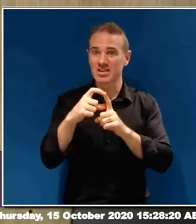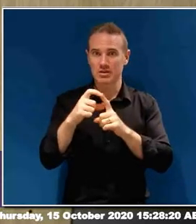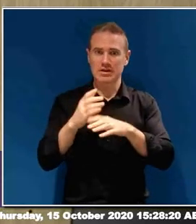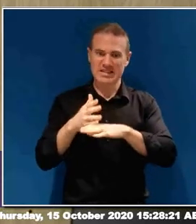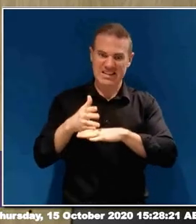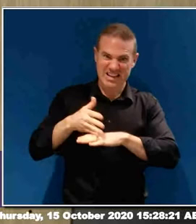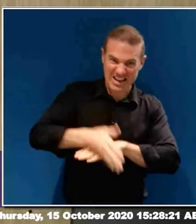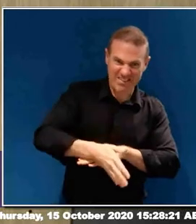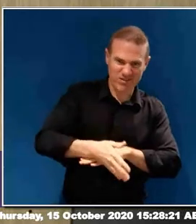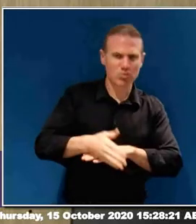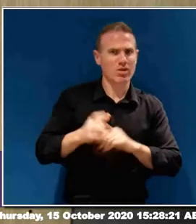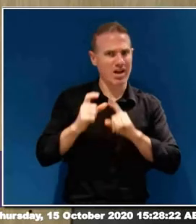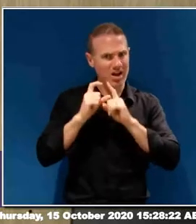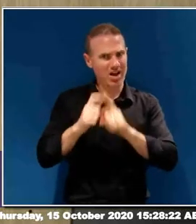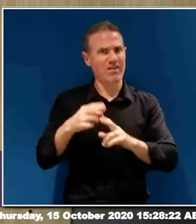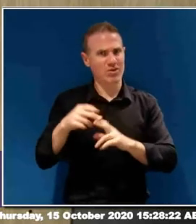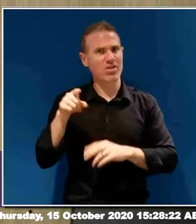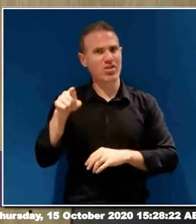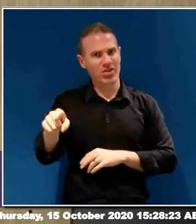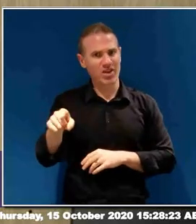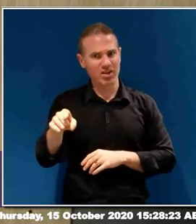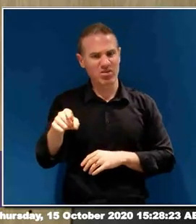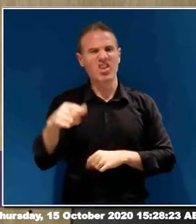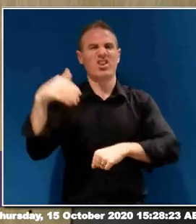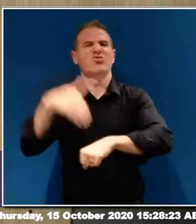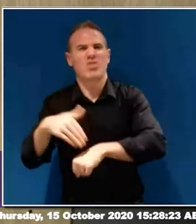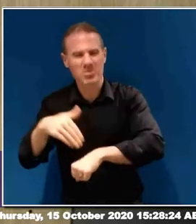Can you tell me, it's not necessarily the case, though, that